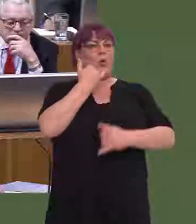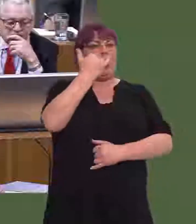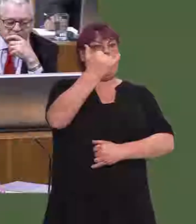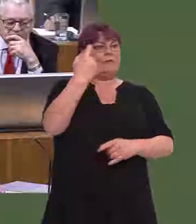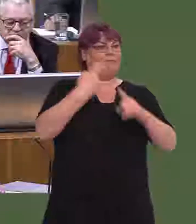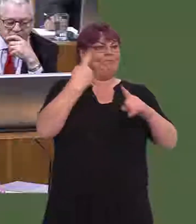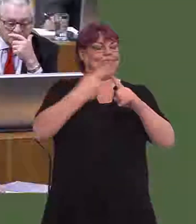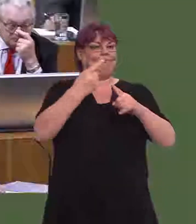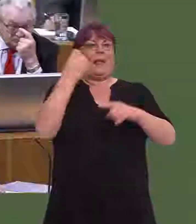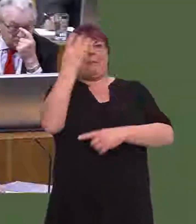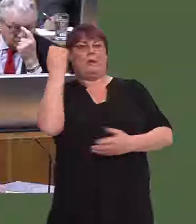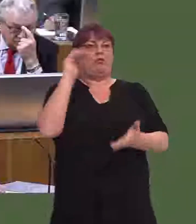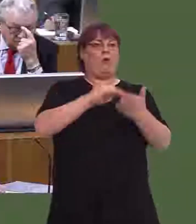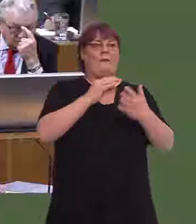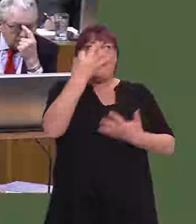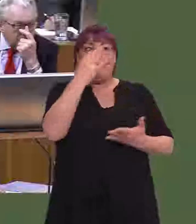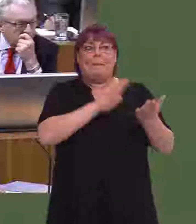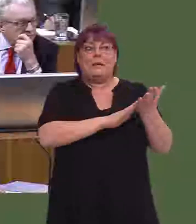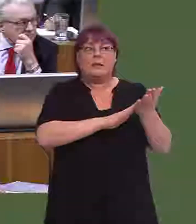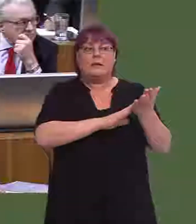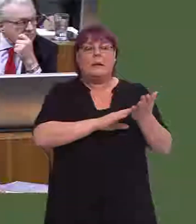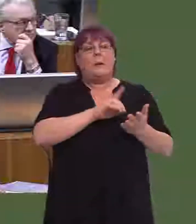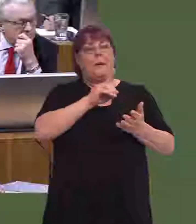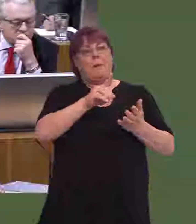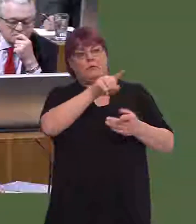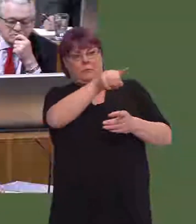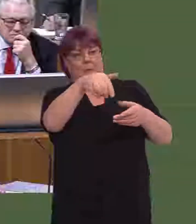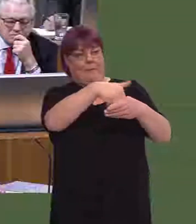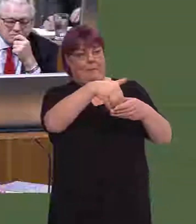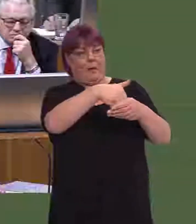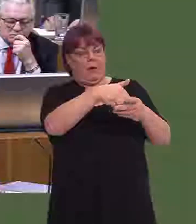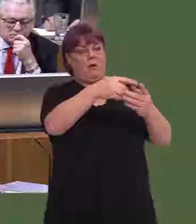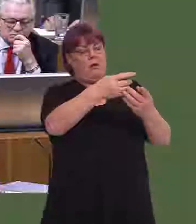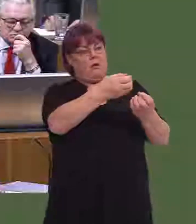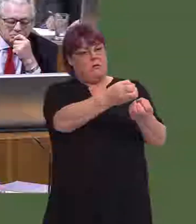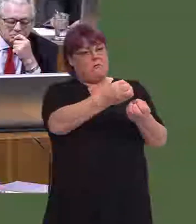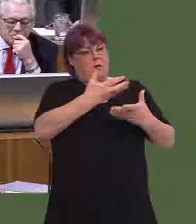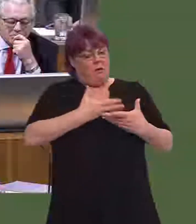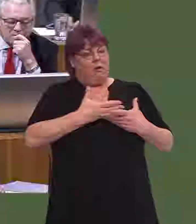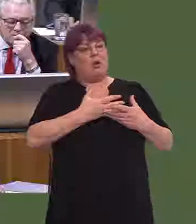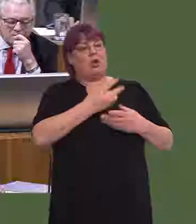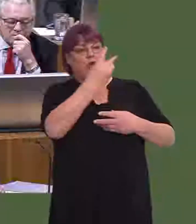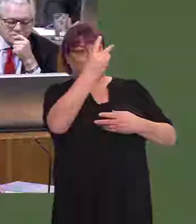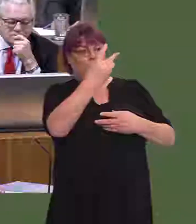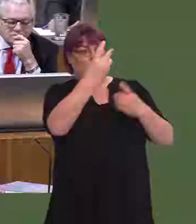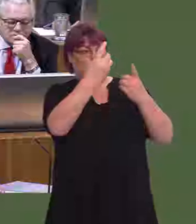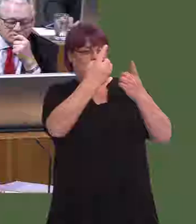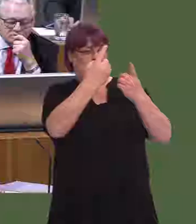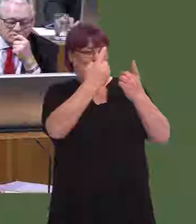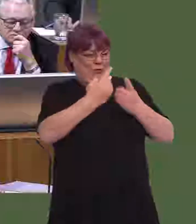eight minutes, but the Member has raised two issues in this Chamber, which of course are